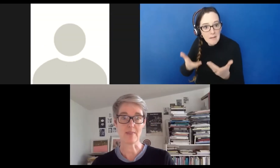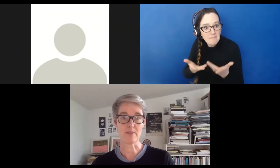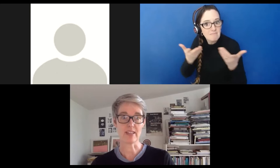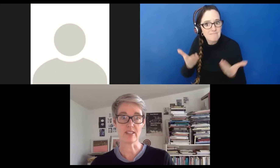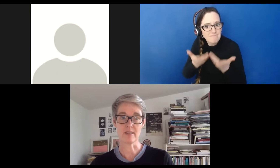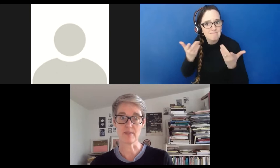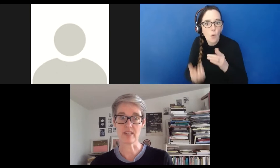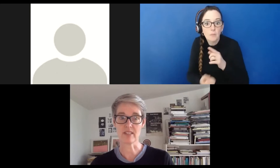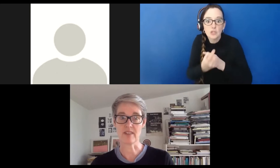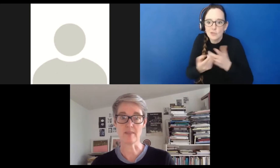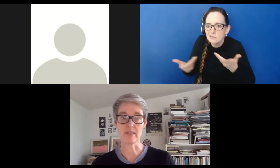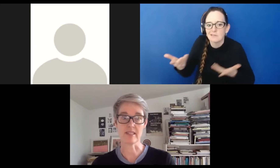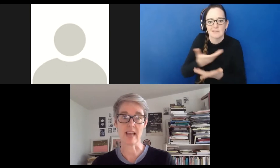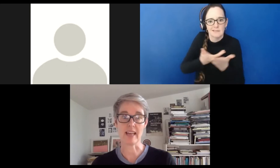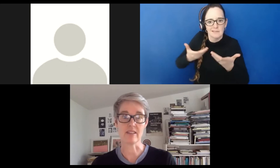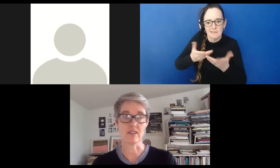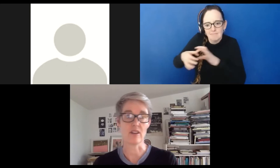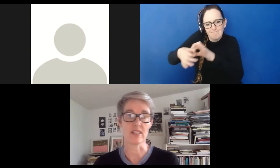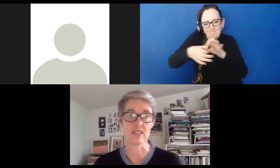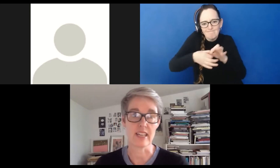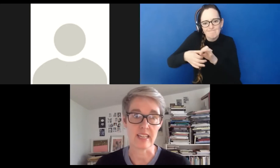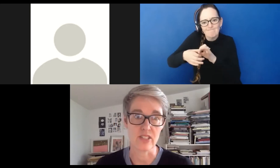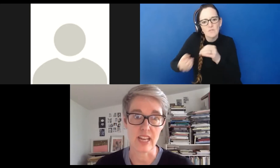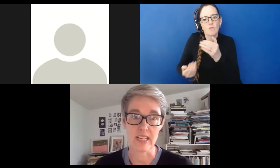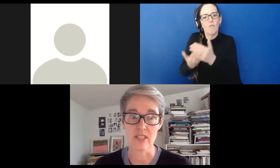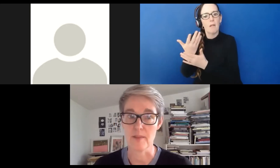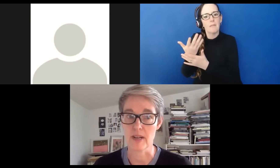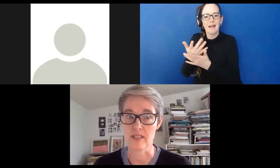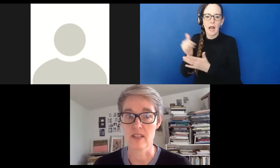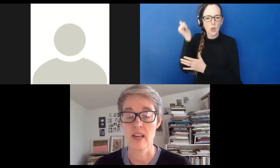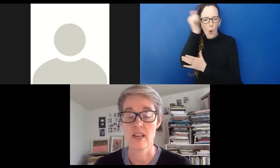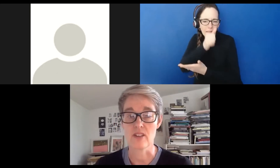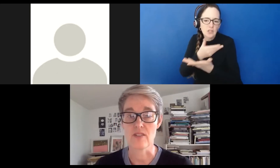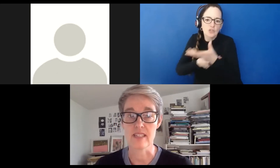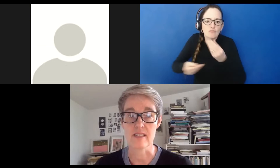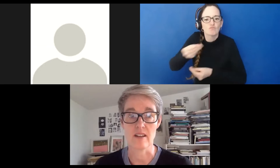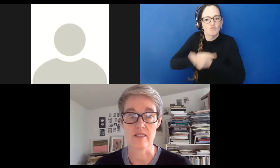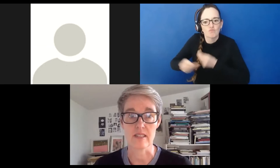collaboration, professional development and knowledge exchange amongst curators, artists